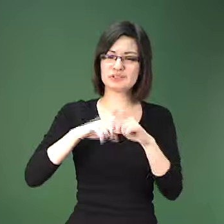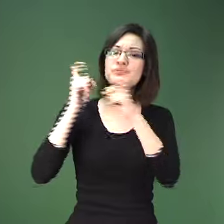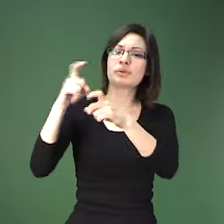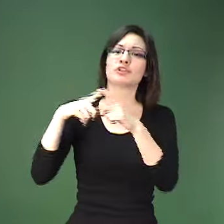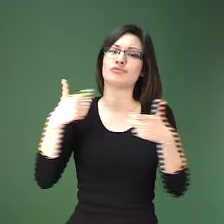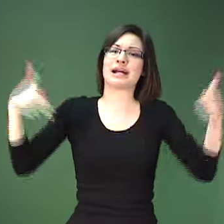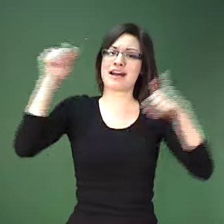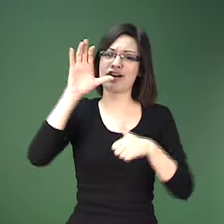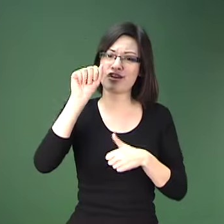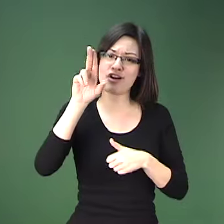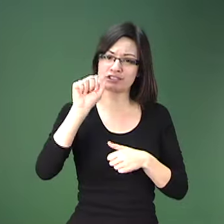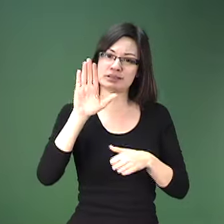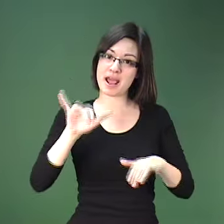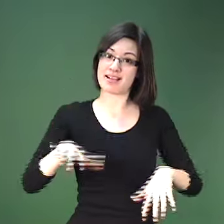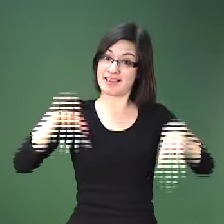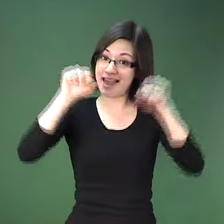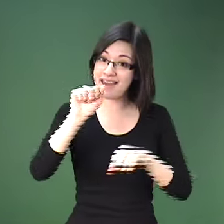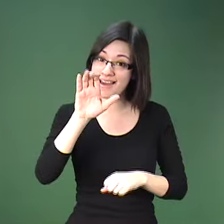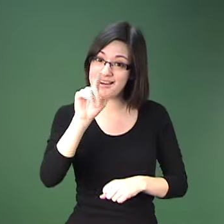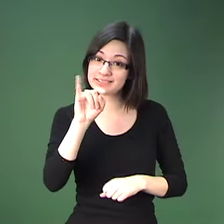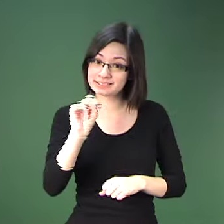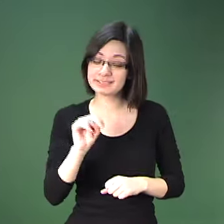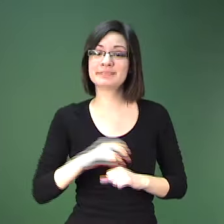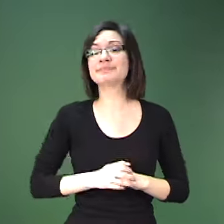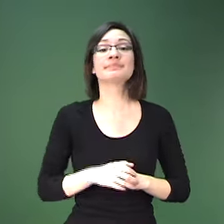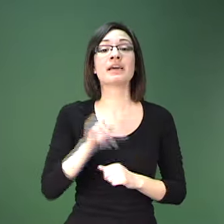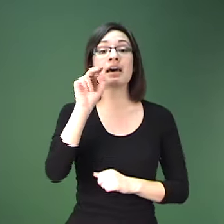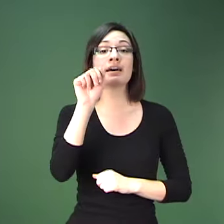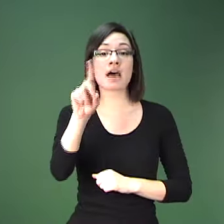and contribute towards a greater cause by taking action that day!